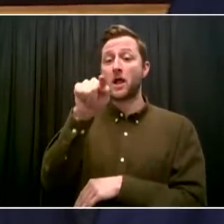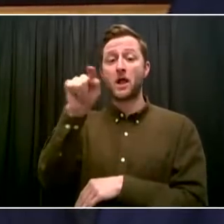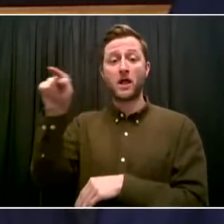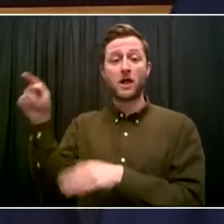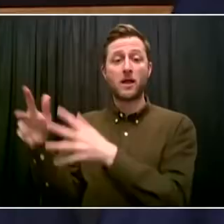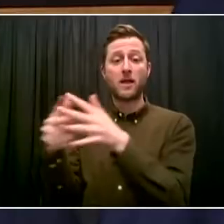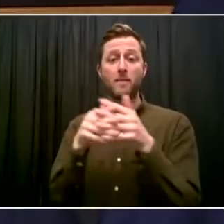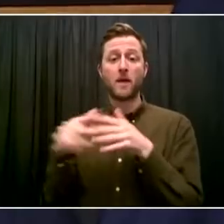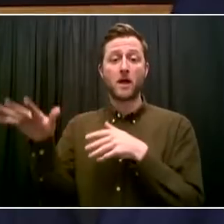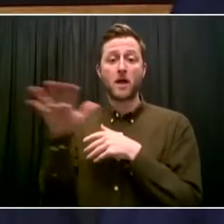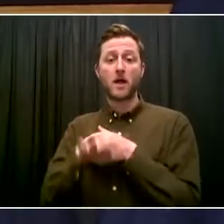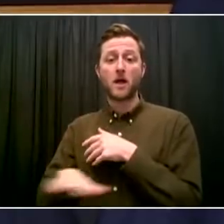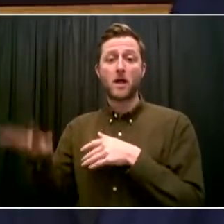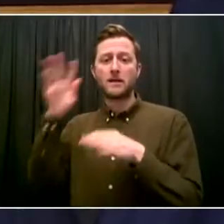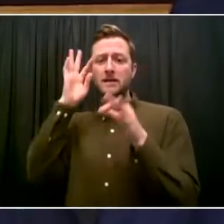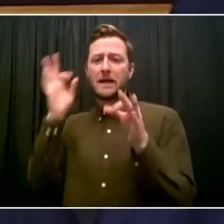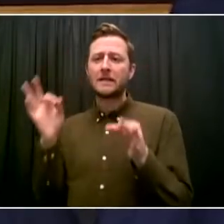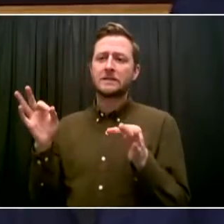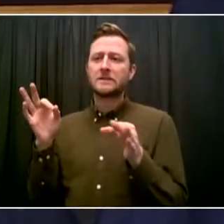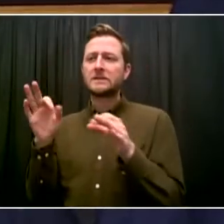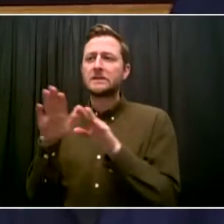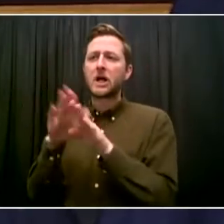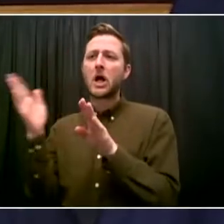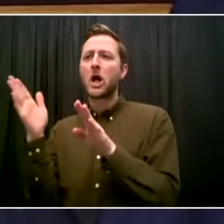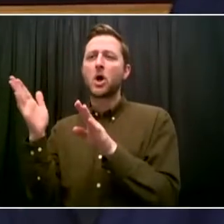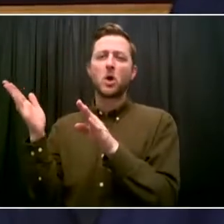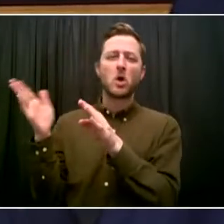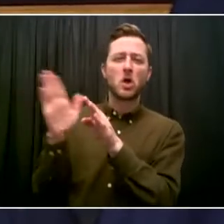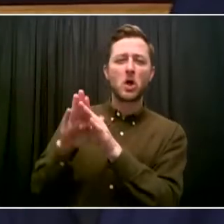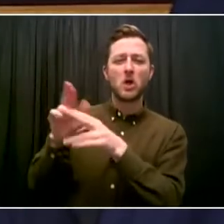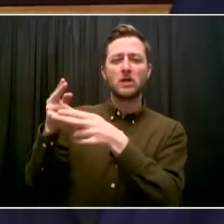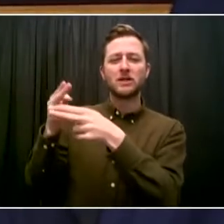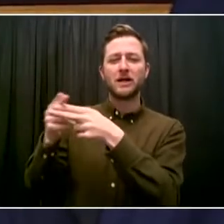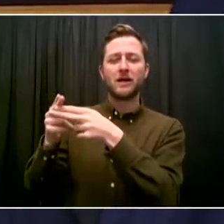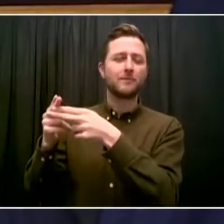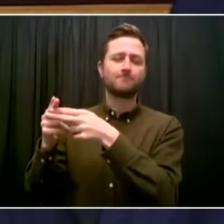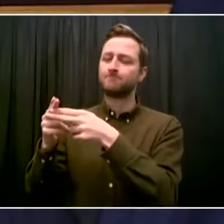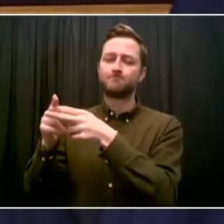OUR SCHOOLS. WHILE OTHER CITIES